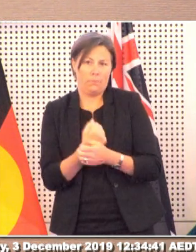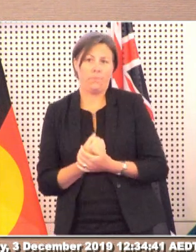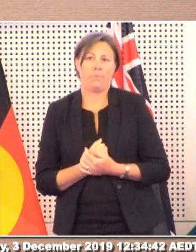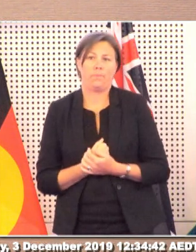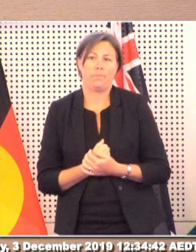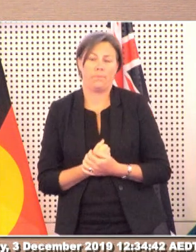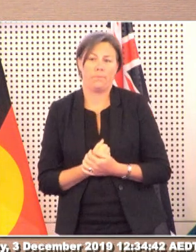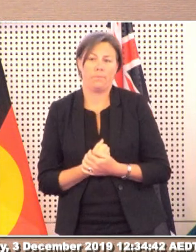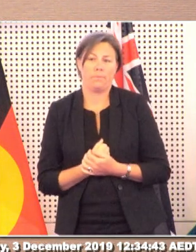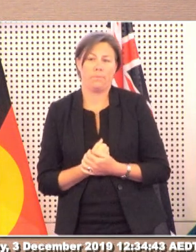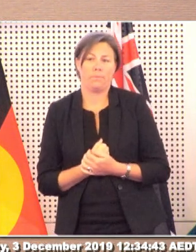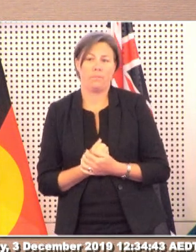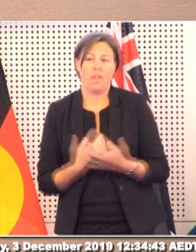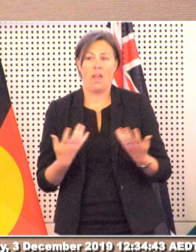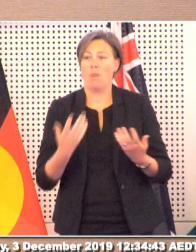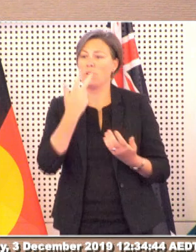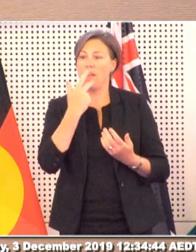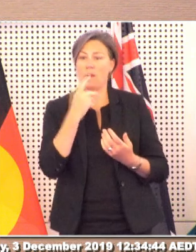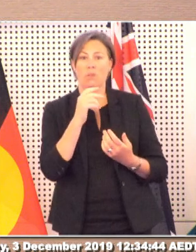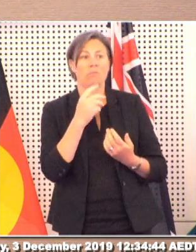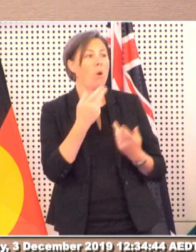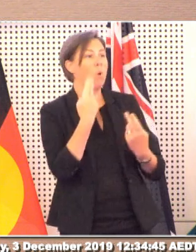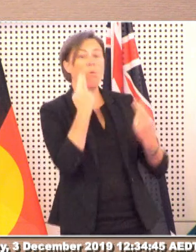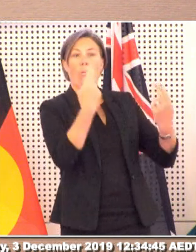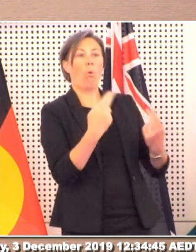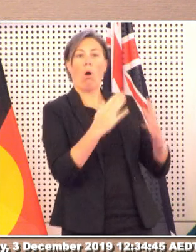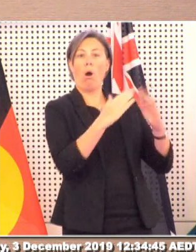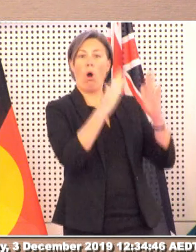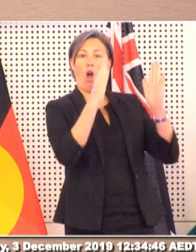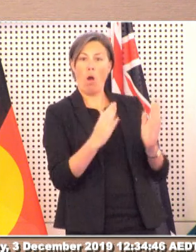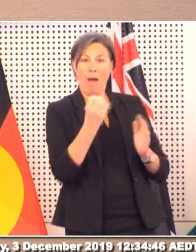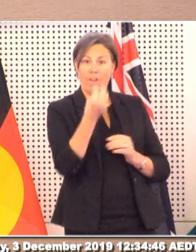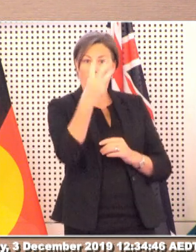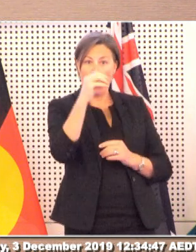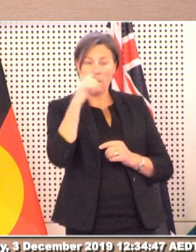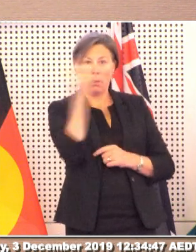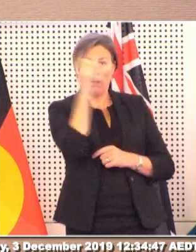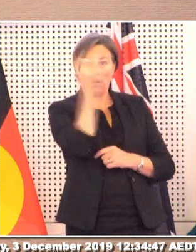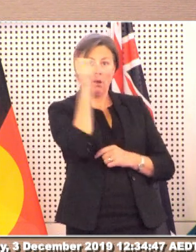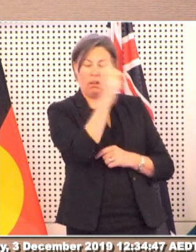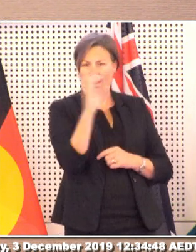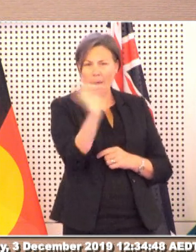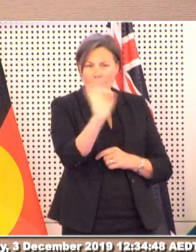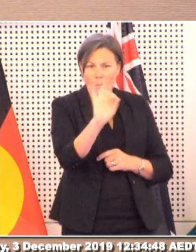in an ordinary life, where we’re not benchmarking against what’s okay for a